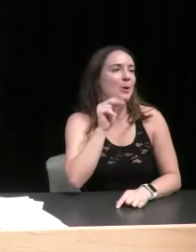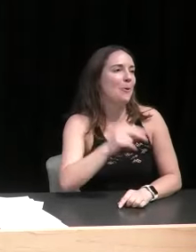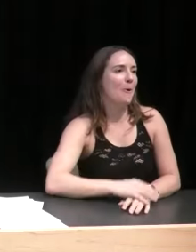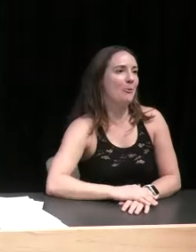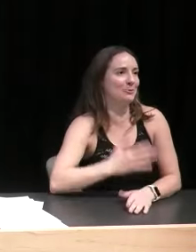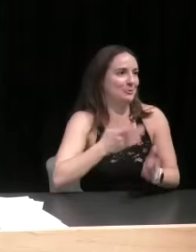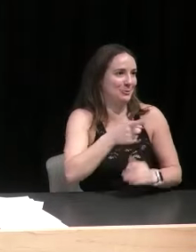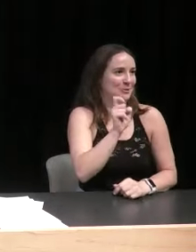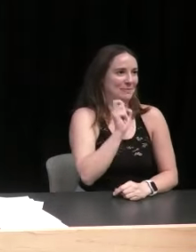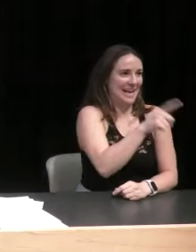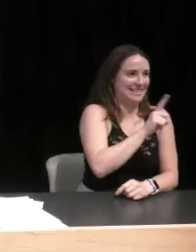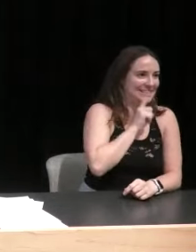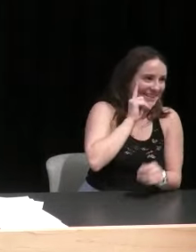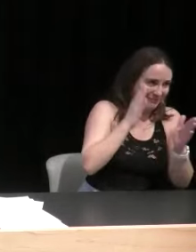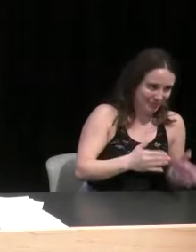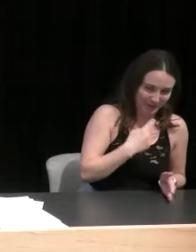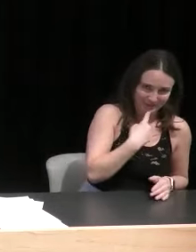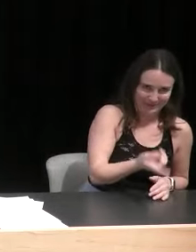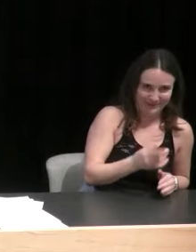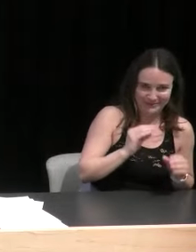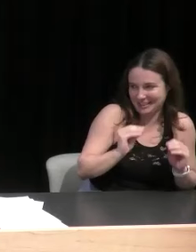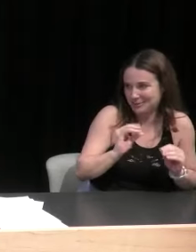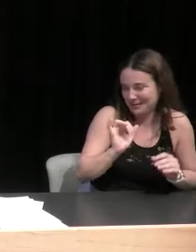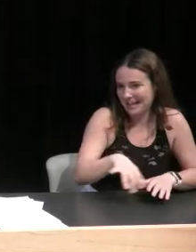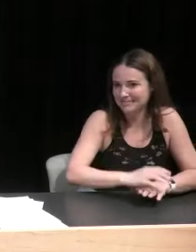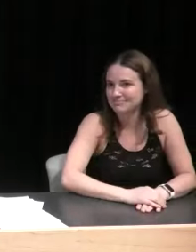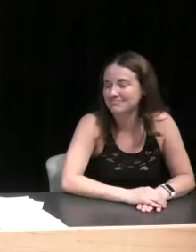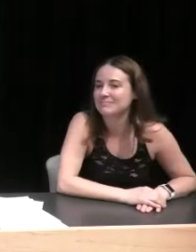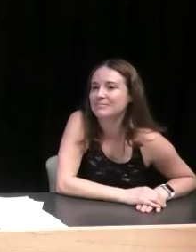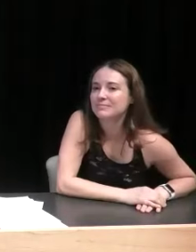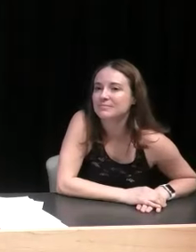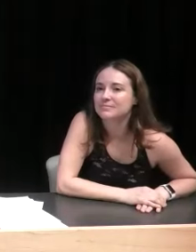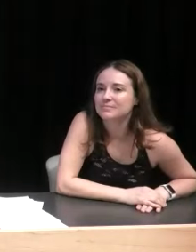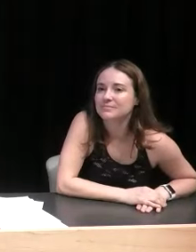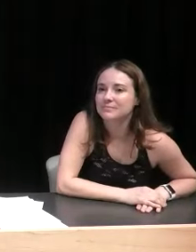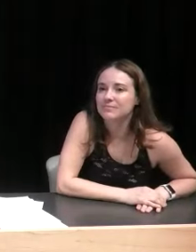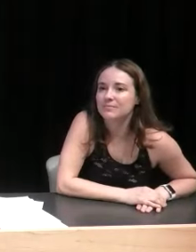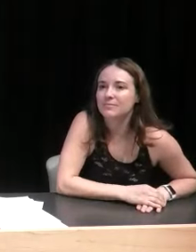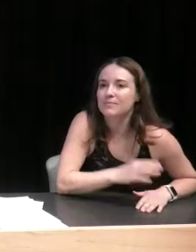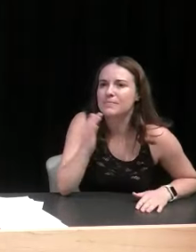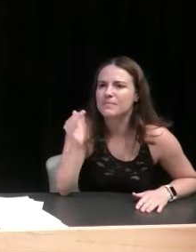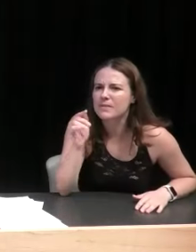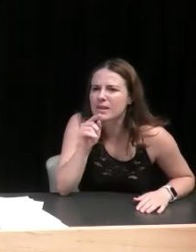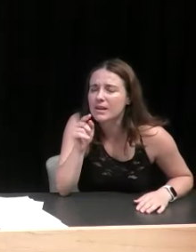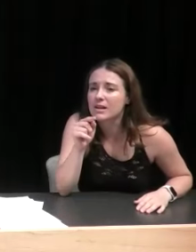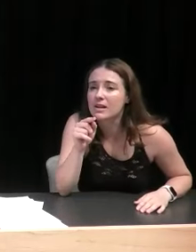lesson and also asking the hearing interpreters to teach them the duff people's language instead of